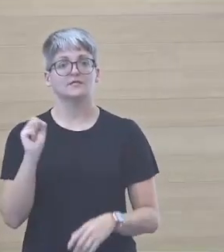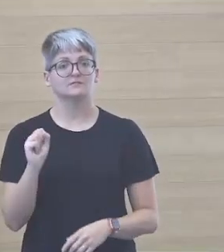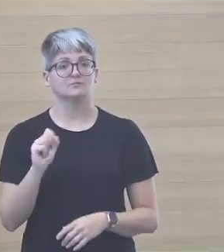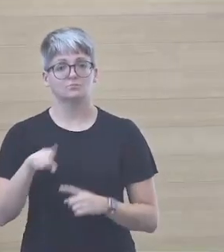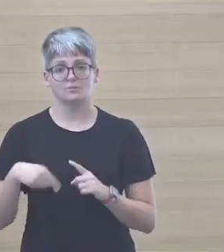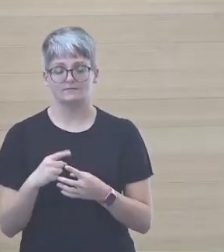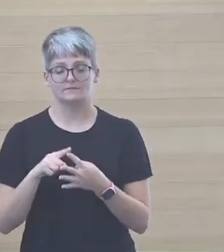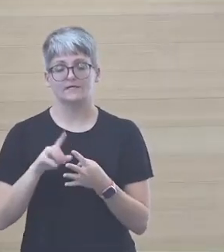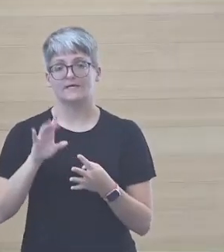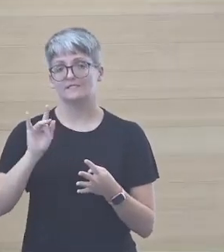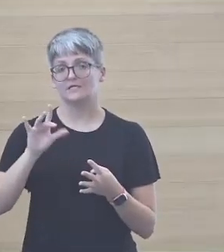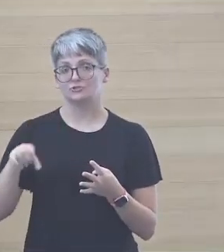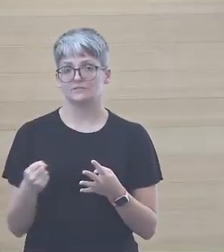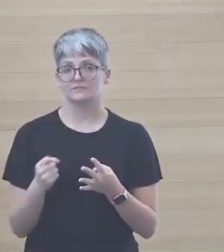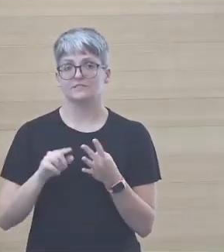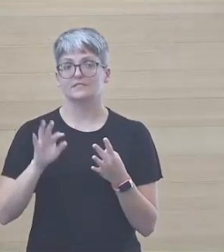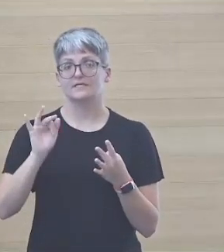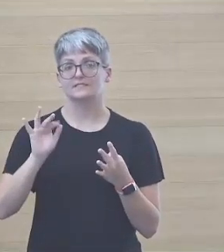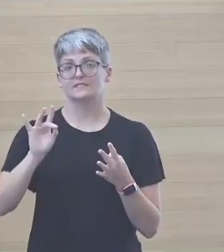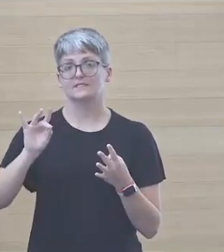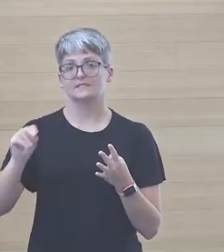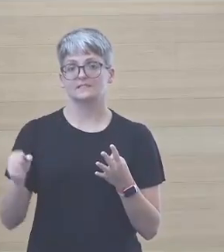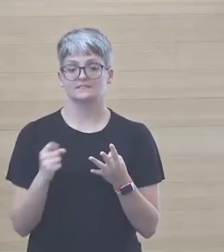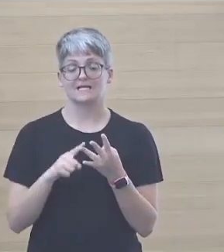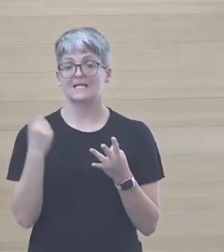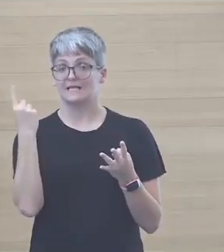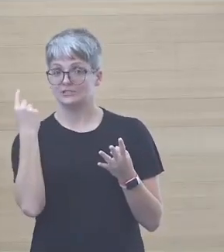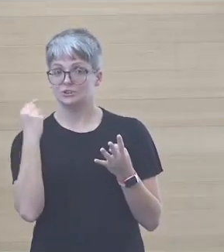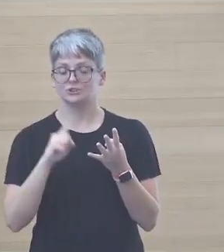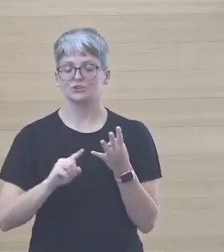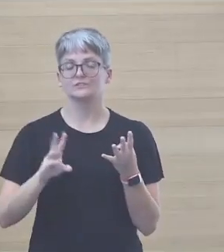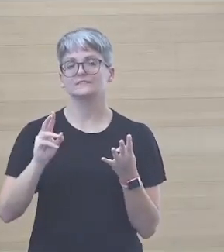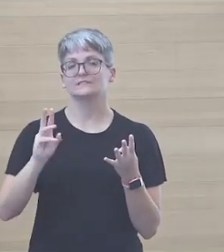1980s, last year or in the 1600s.